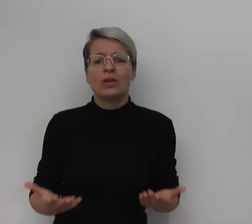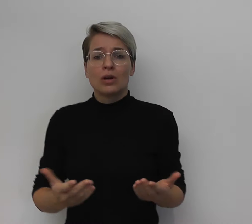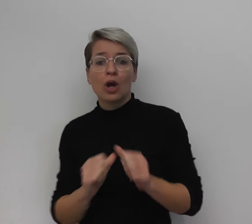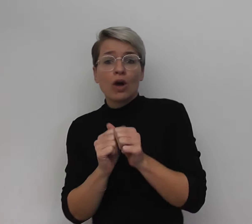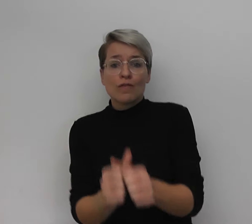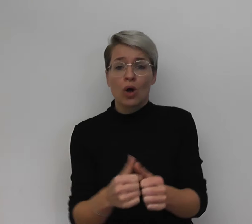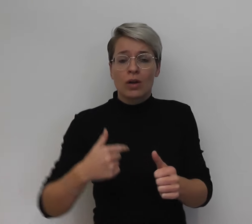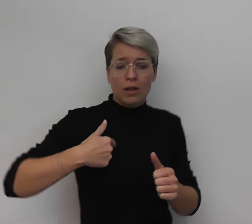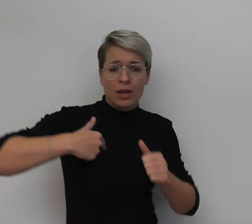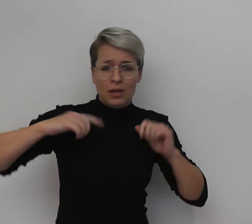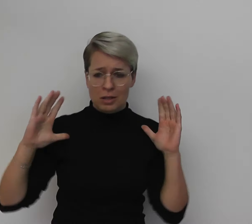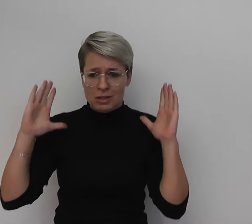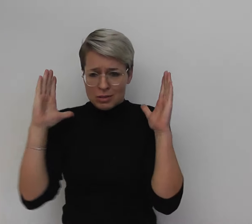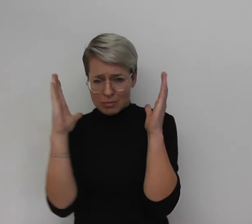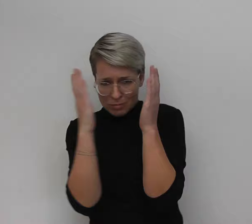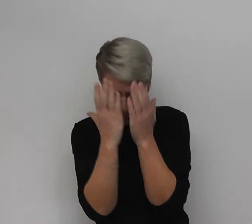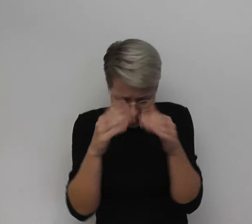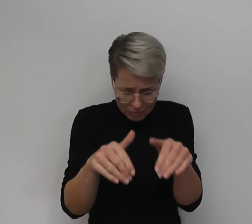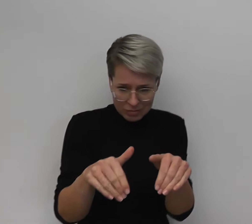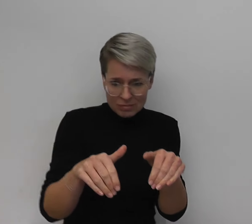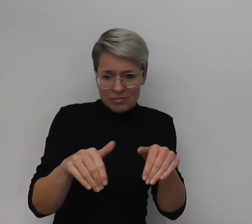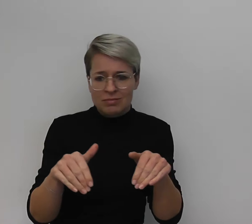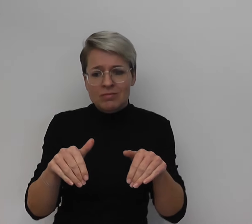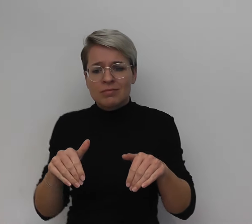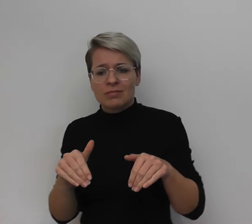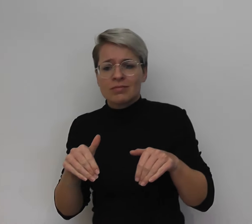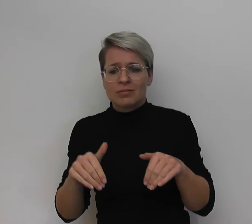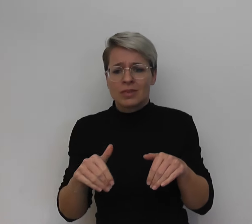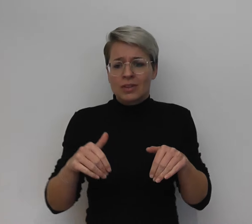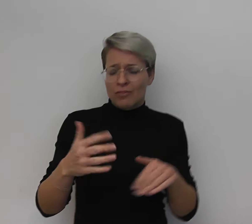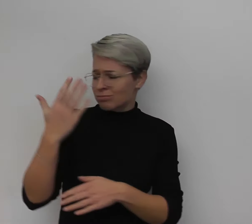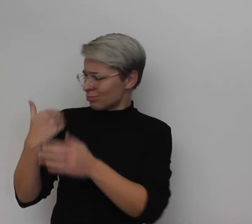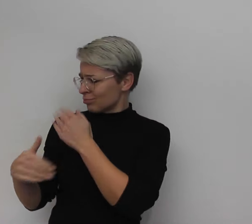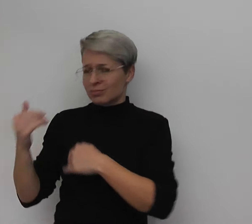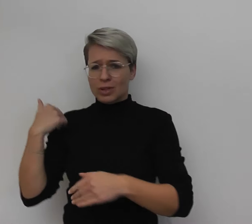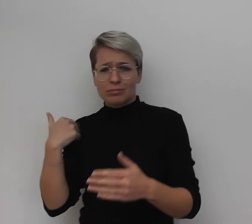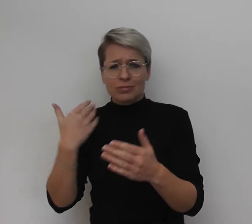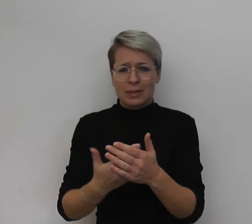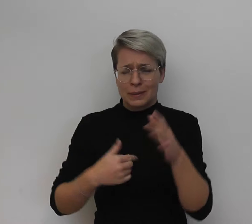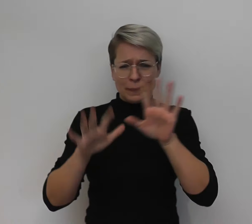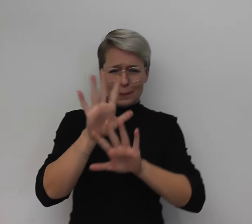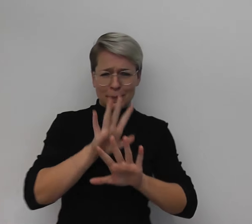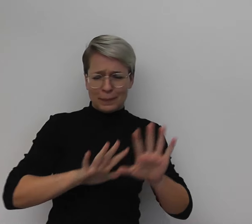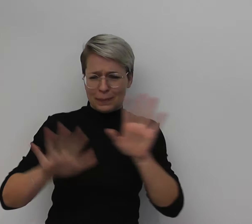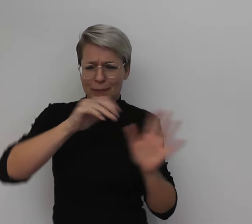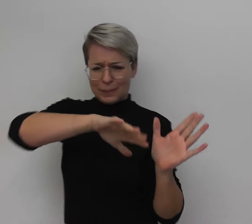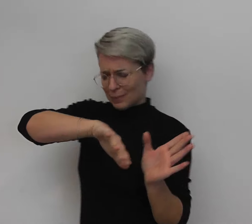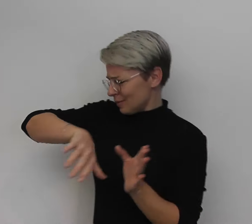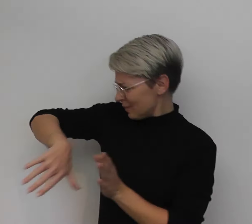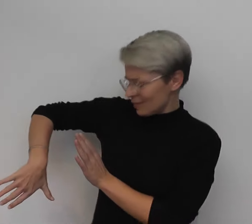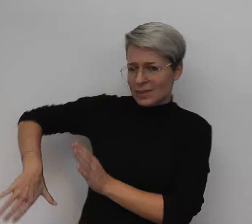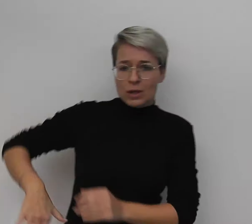I let it corner me in And hide where my tracks lead